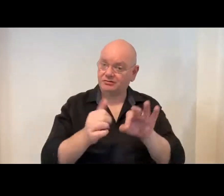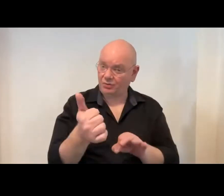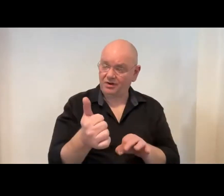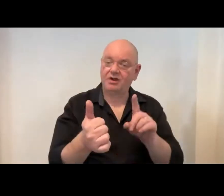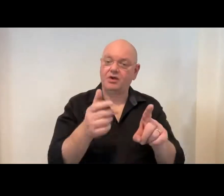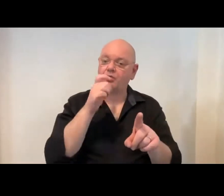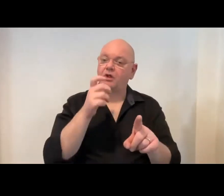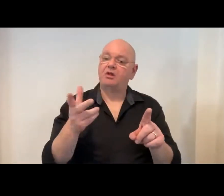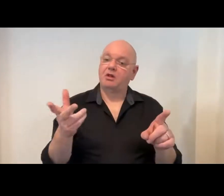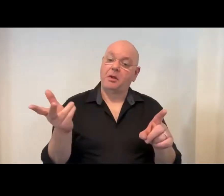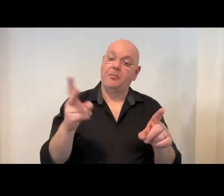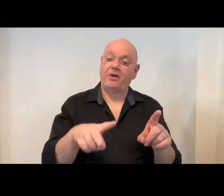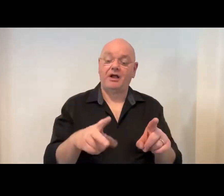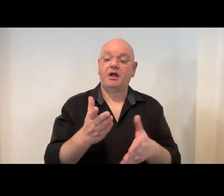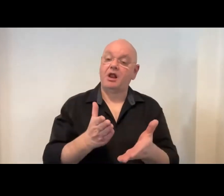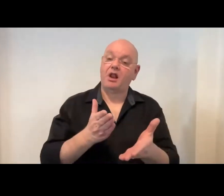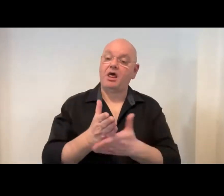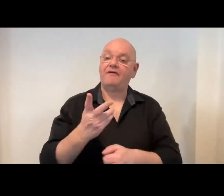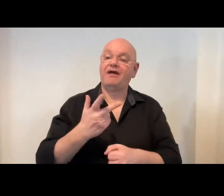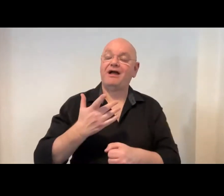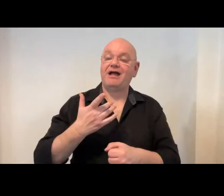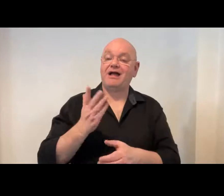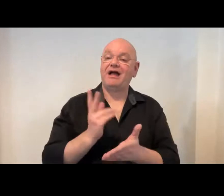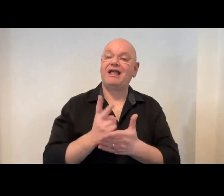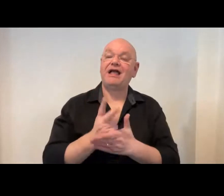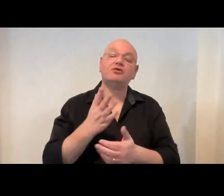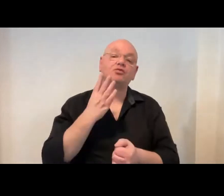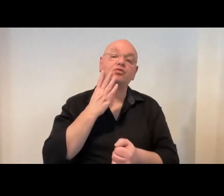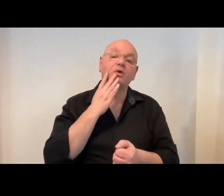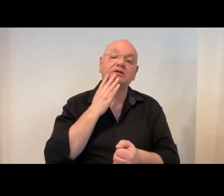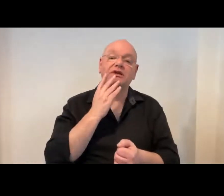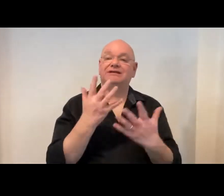So, what we need you to do as participants is to pose